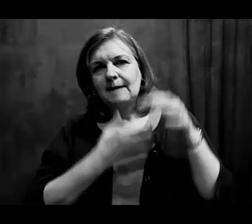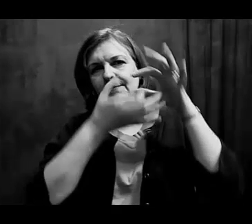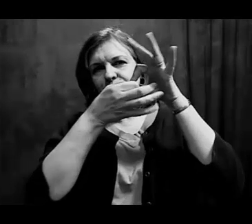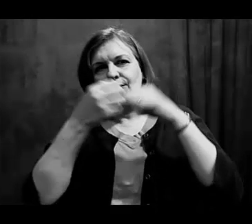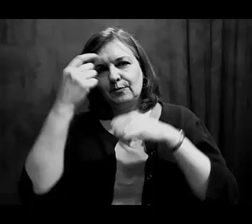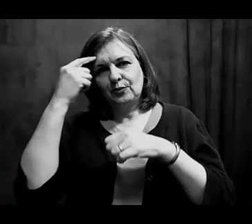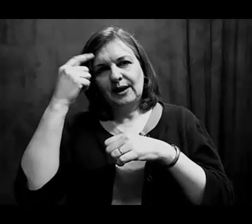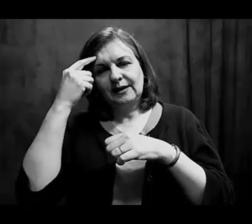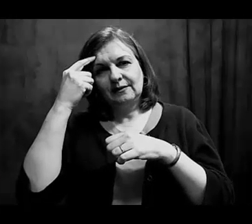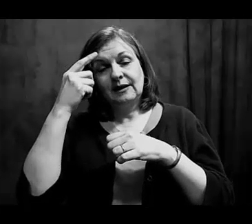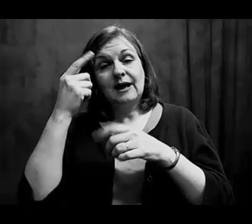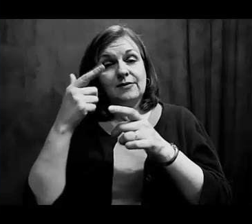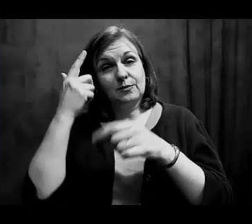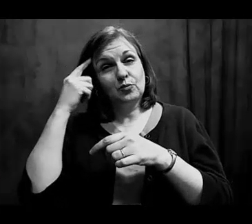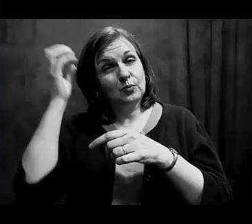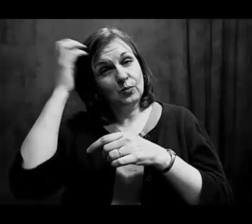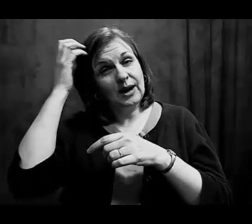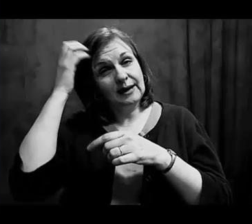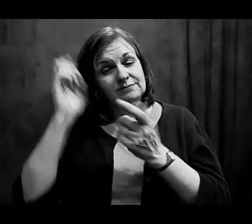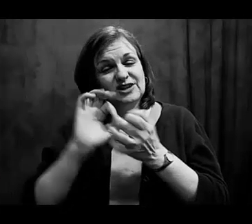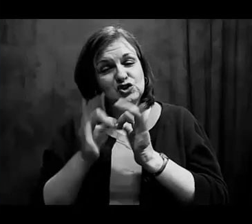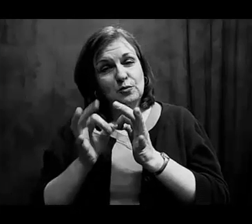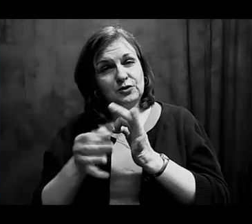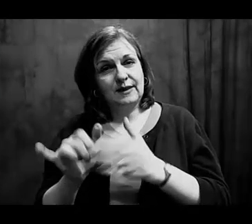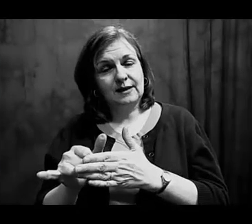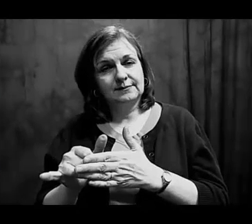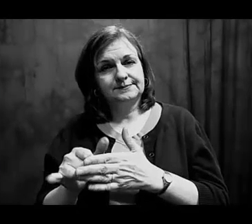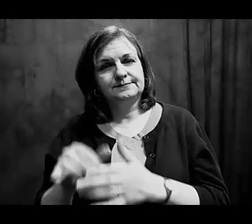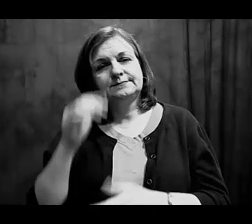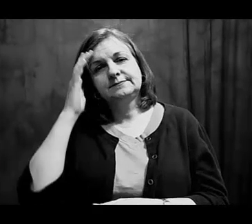if you have perfect focus